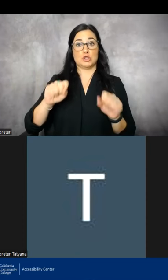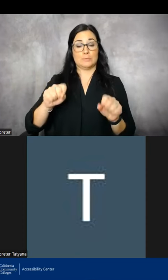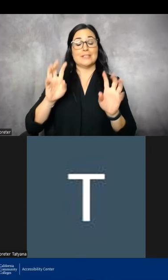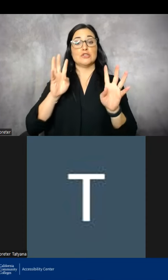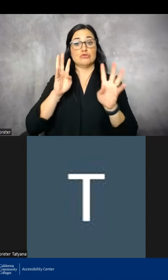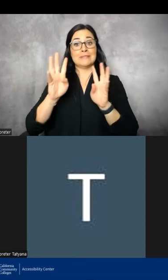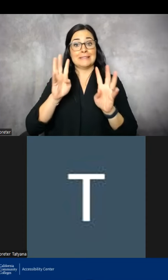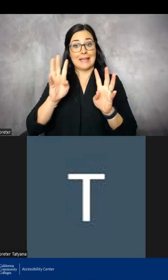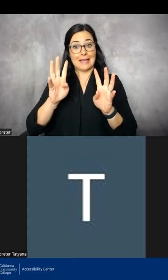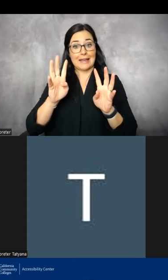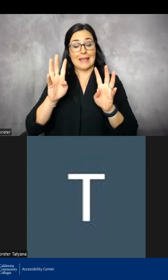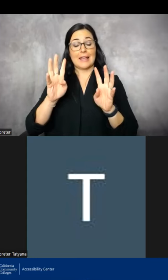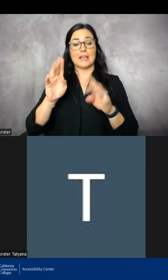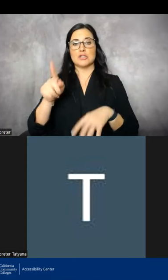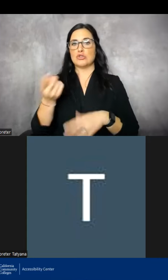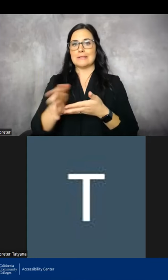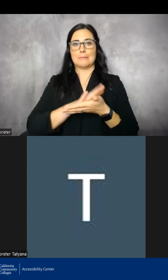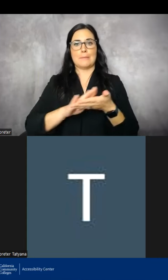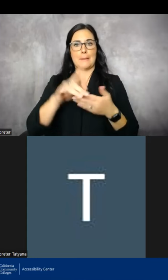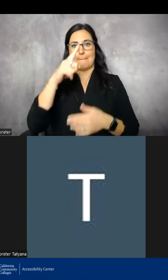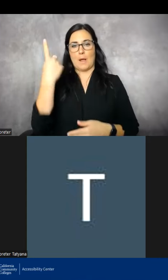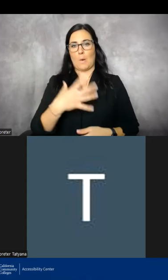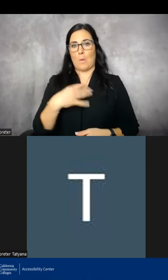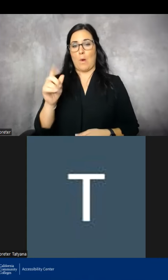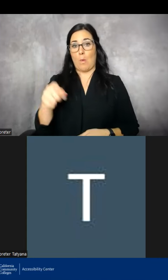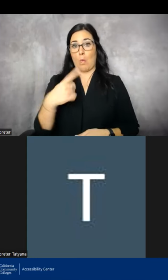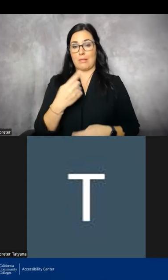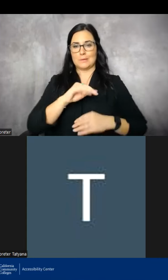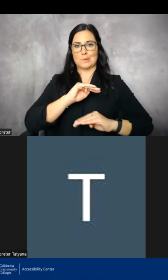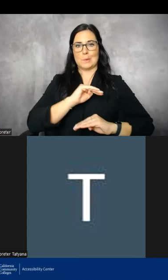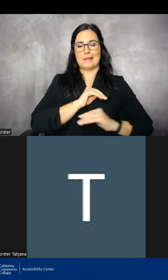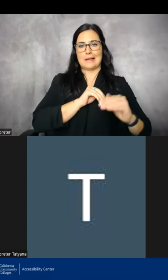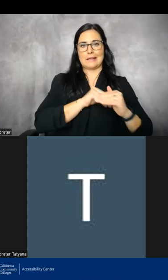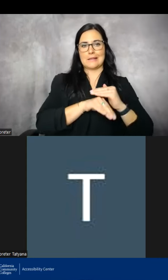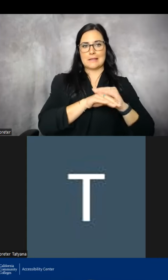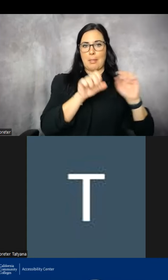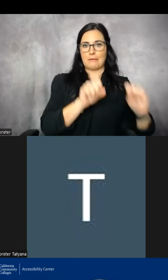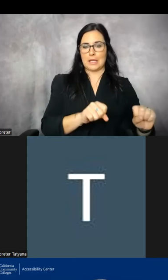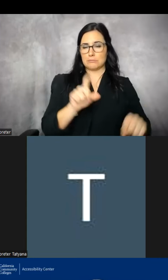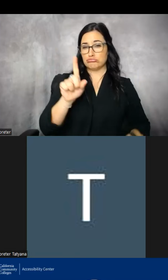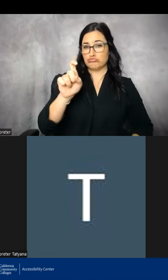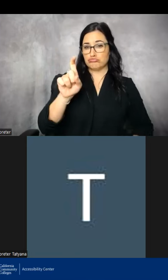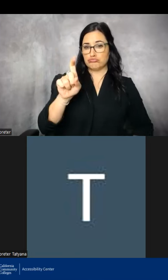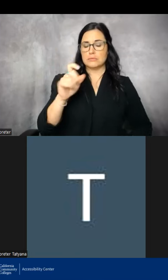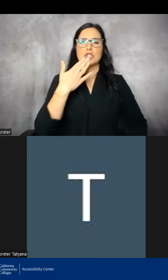Where it is just plain black and white to meet the accessibility. This is really great question actually.